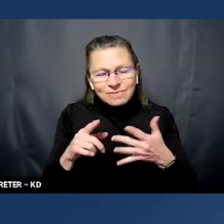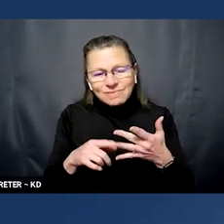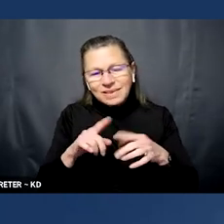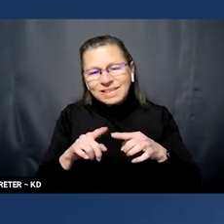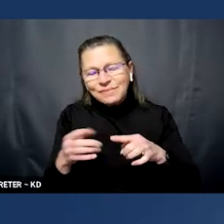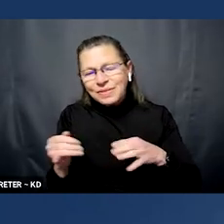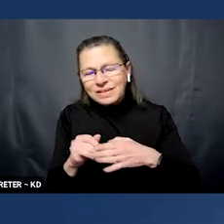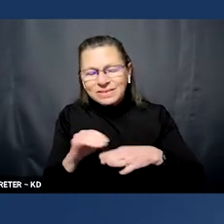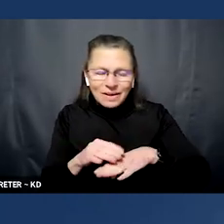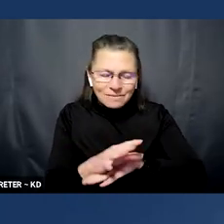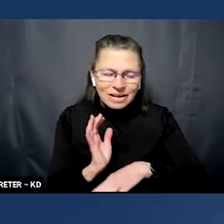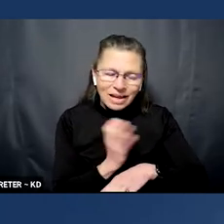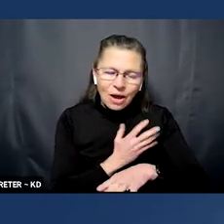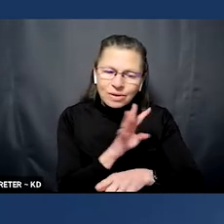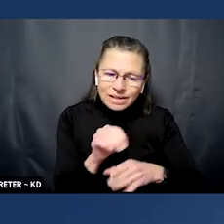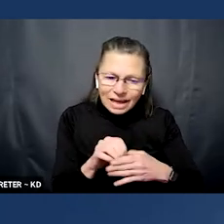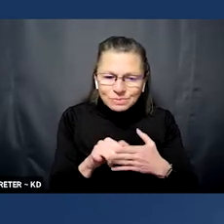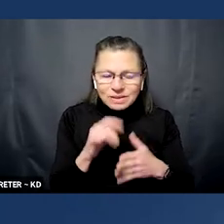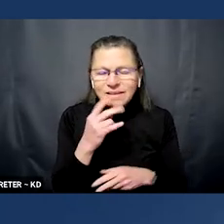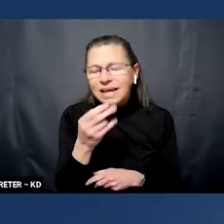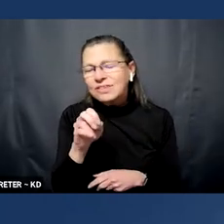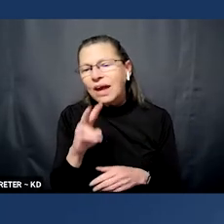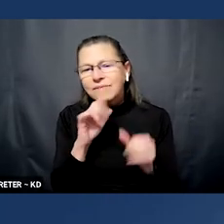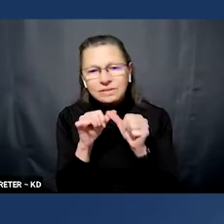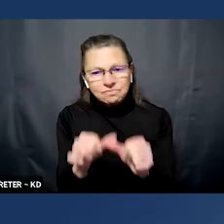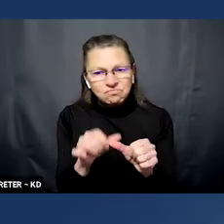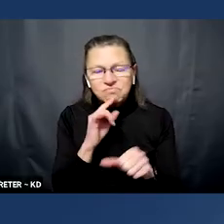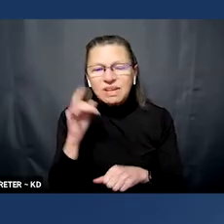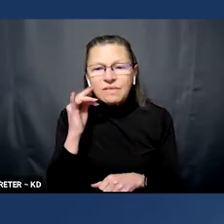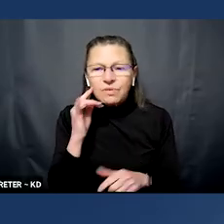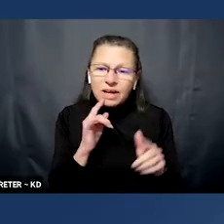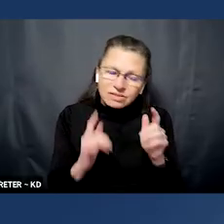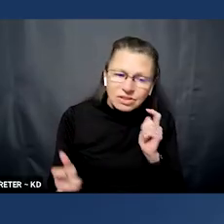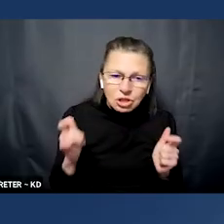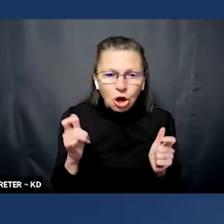in the HIV care continuum. California has the largest population of Native Americans in the